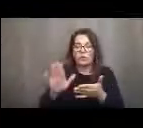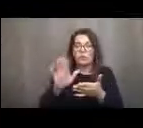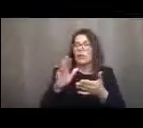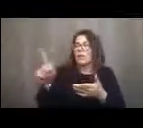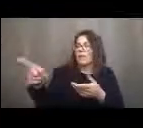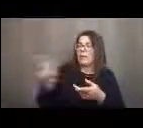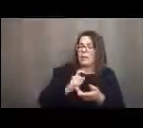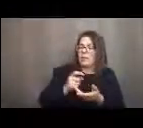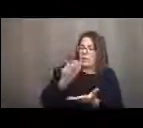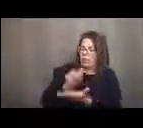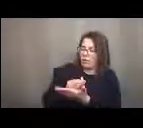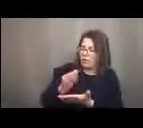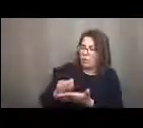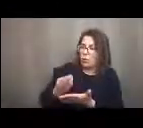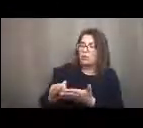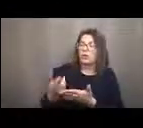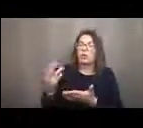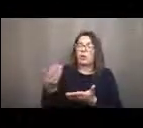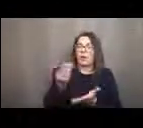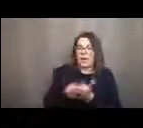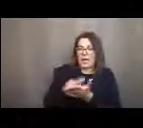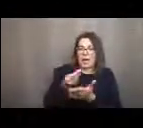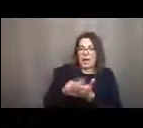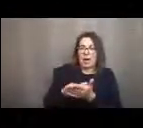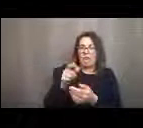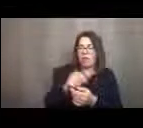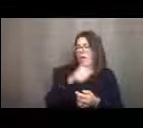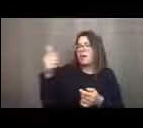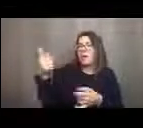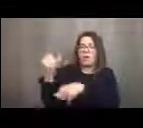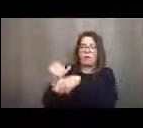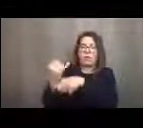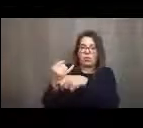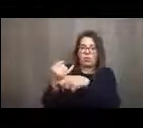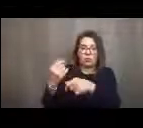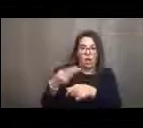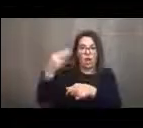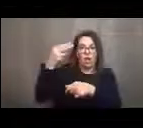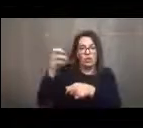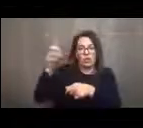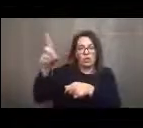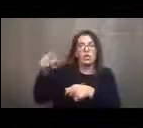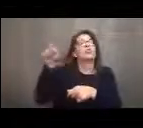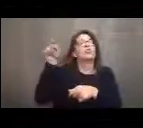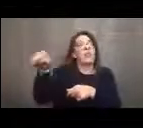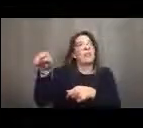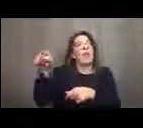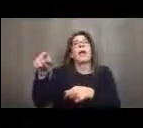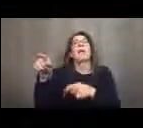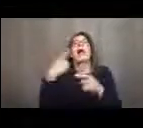from another foreign institution of higher education, I would be required to disclose that